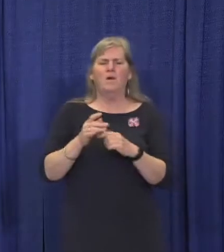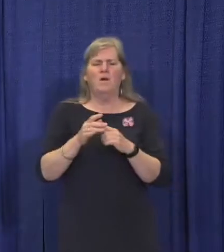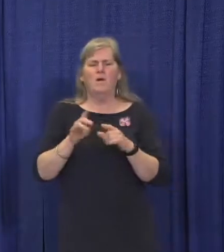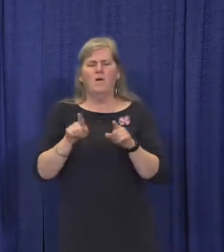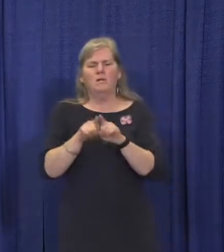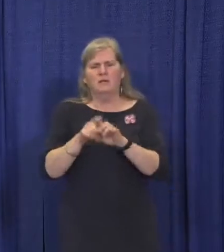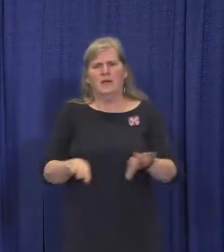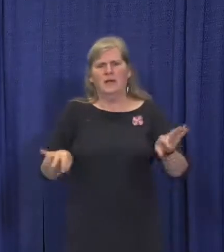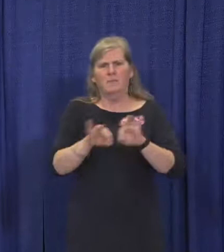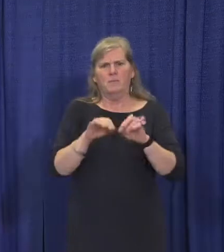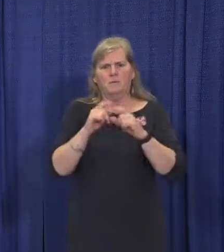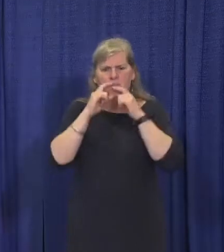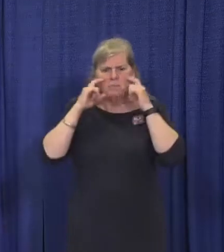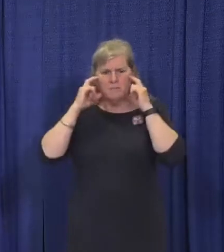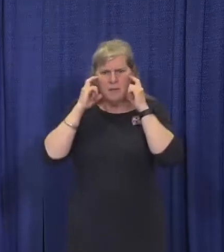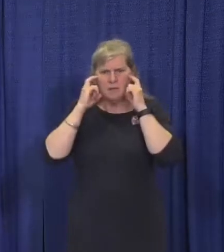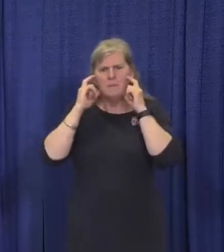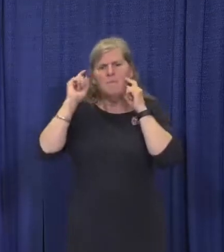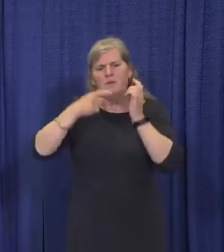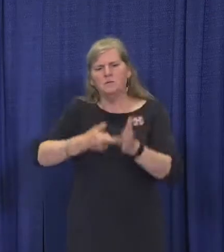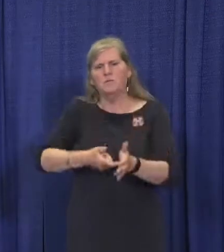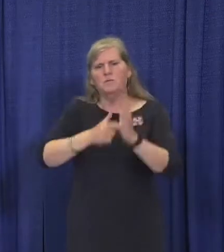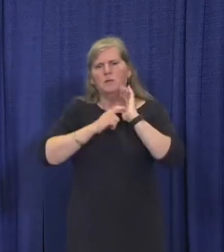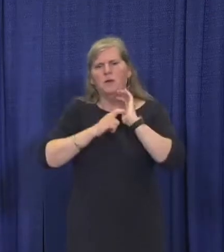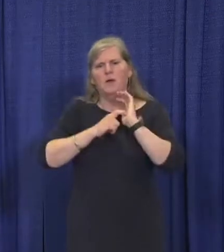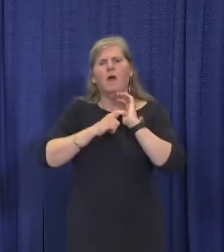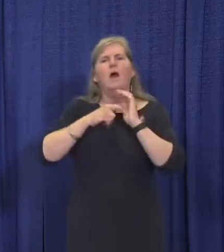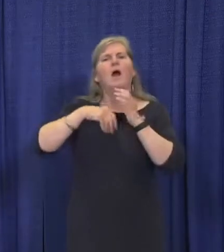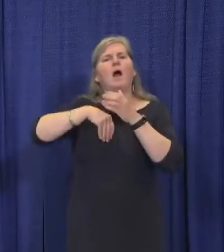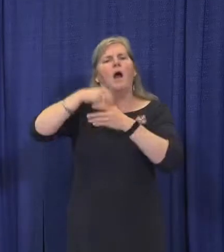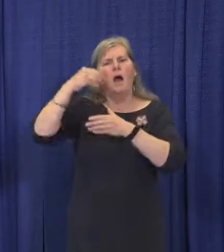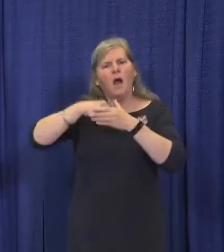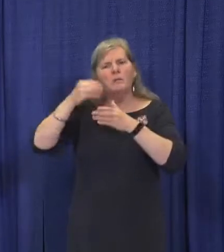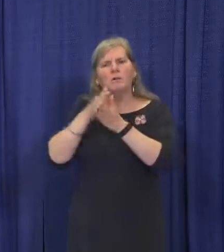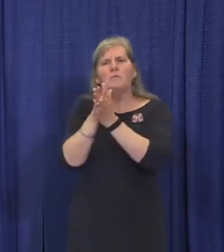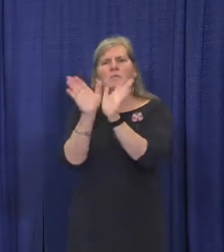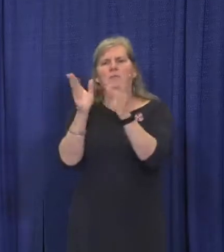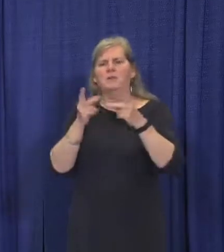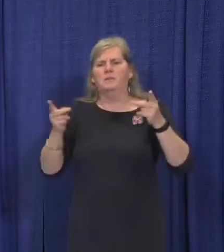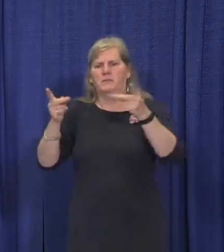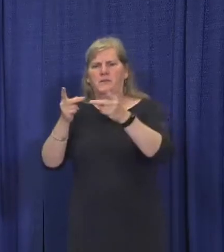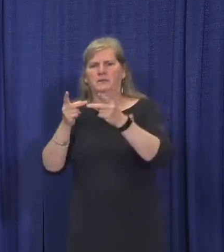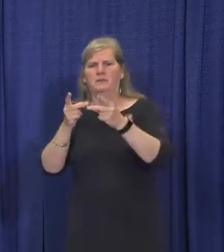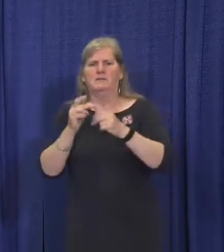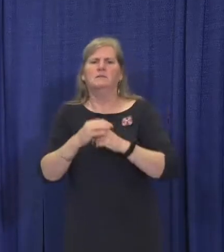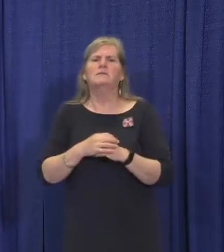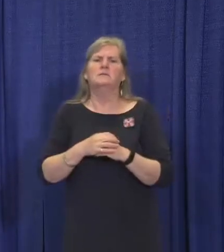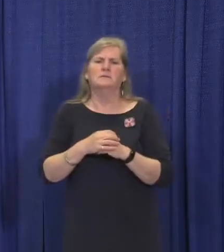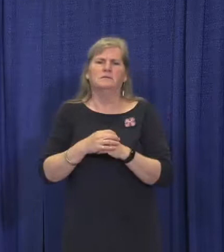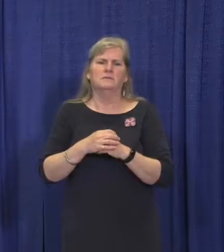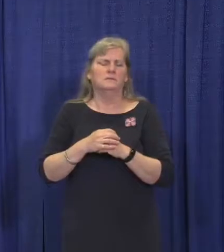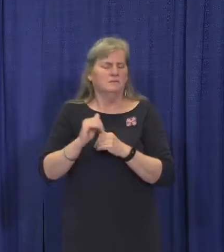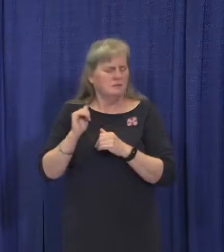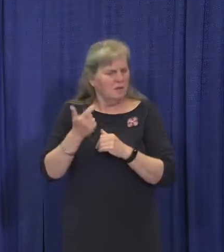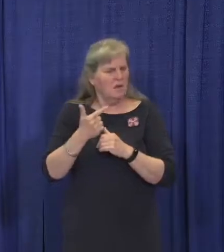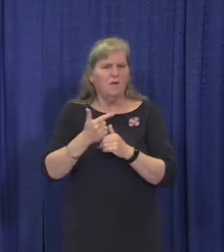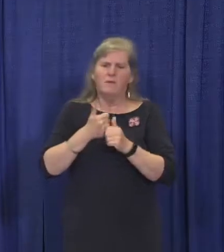Keep in mind that masks are still mandatory in outdoor public spaces. I can't overstate how porch and